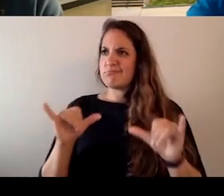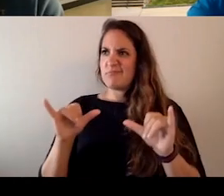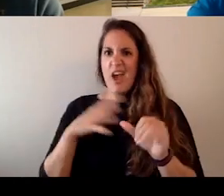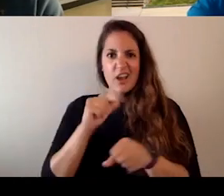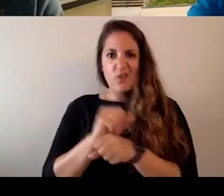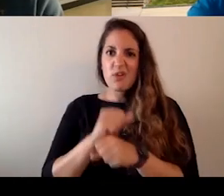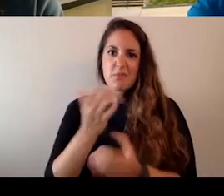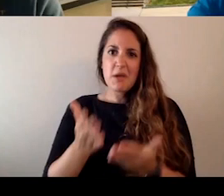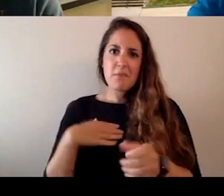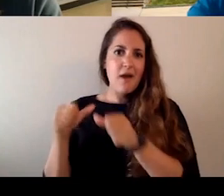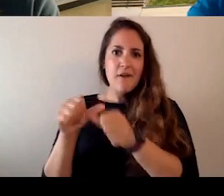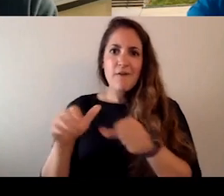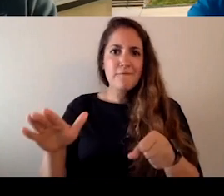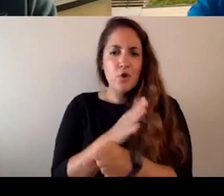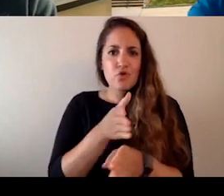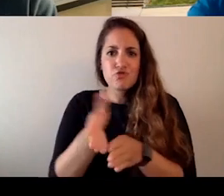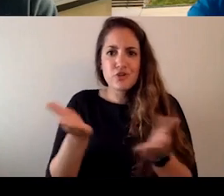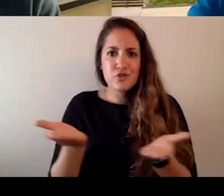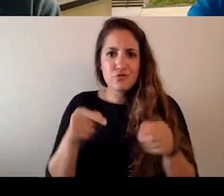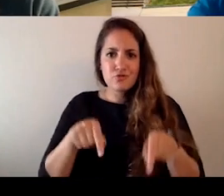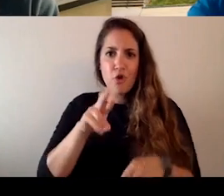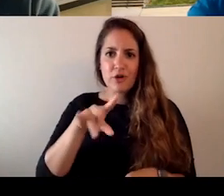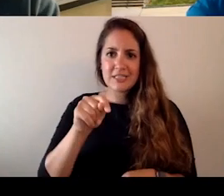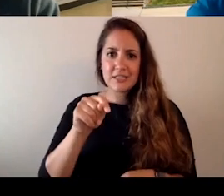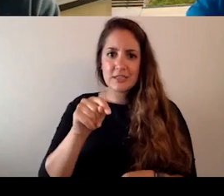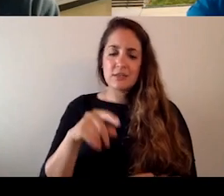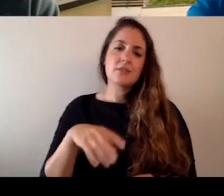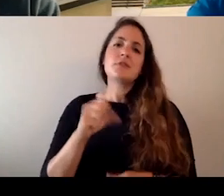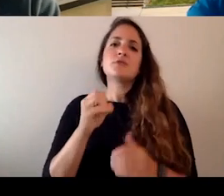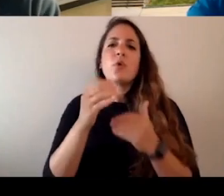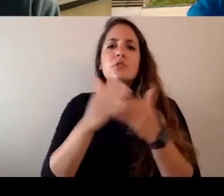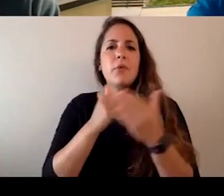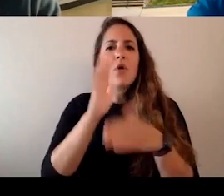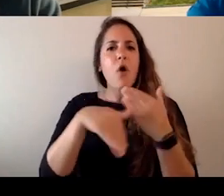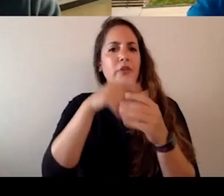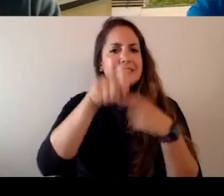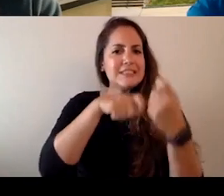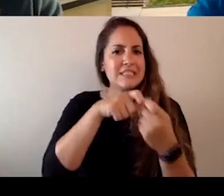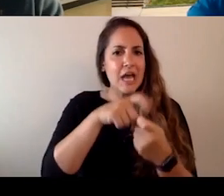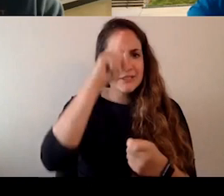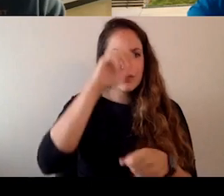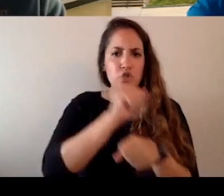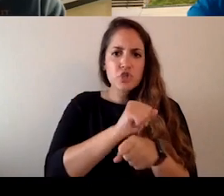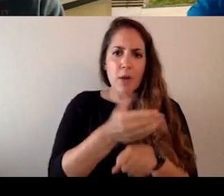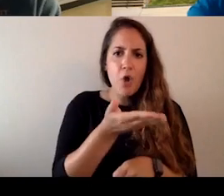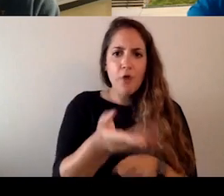Right? So I think, you know, that was regardless, kind of, of the nuts and bolts of the offers and office and the lab space, etc as well.